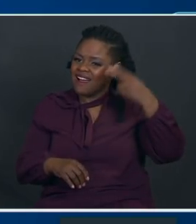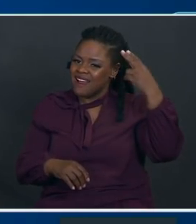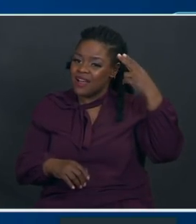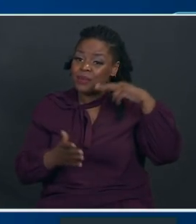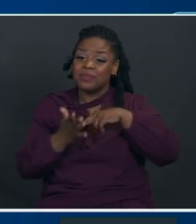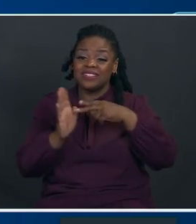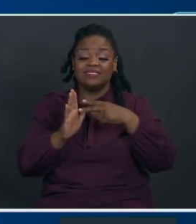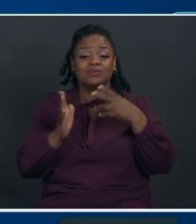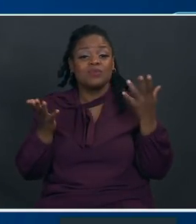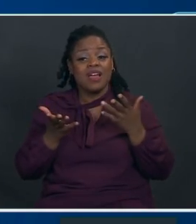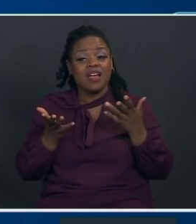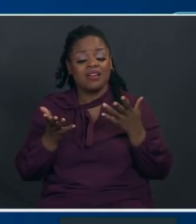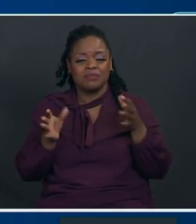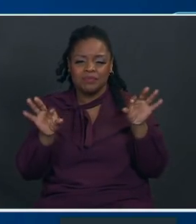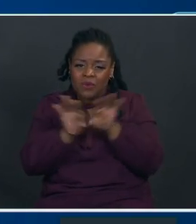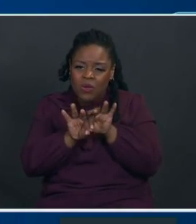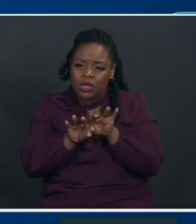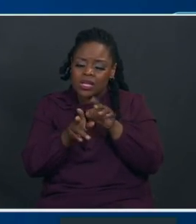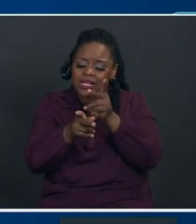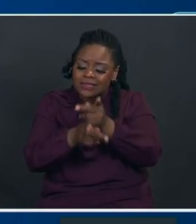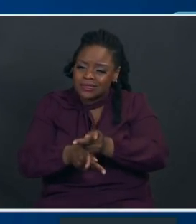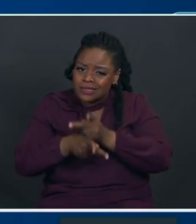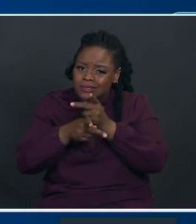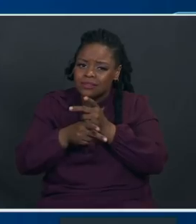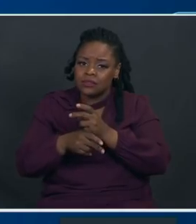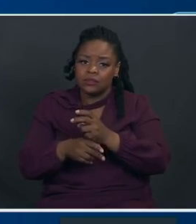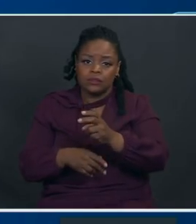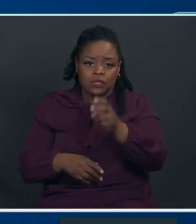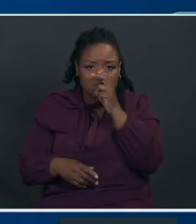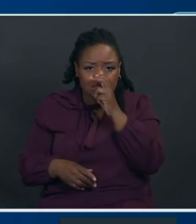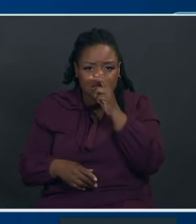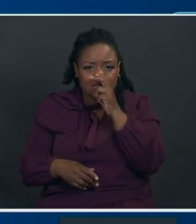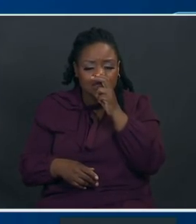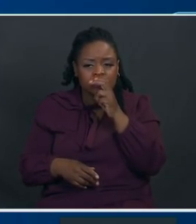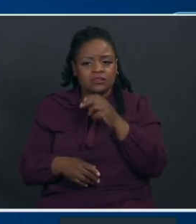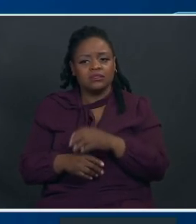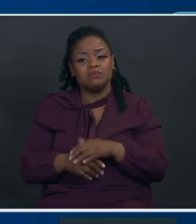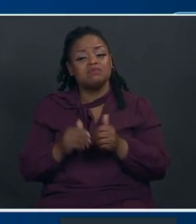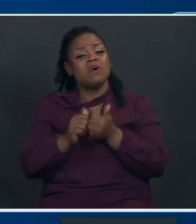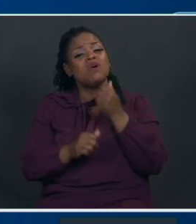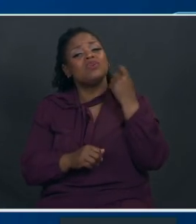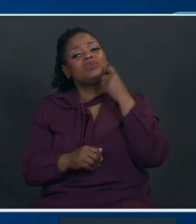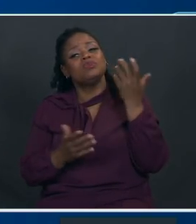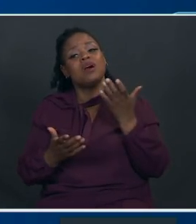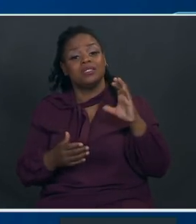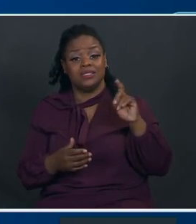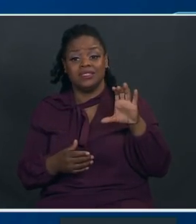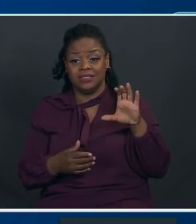If we continue on the current trajectory, the CDC most recent National Ensemble forecast predicts